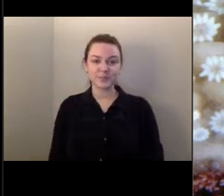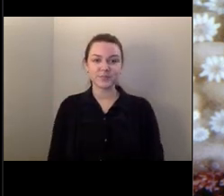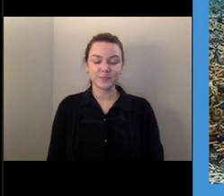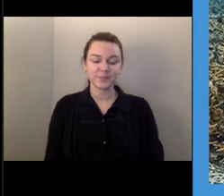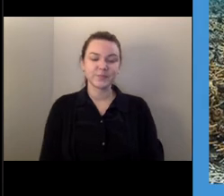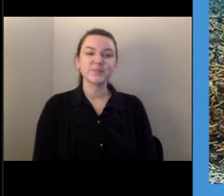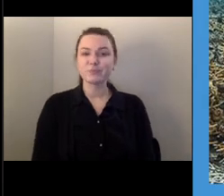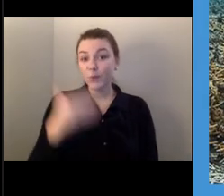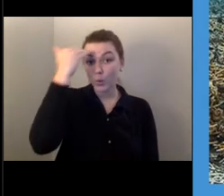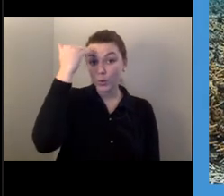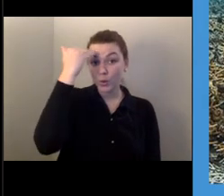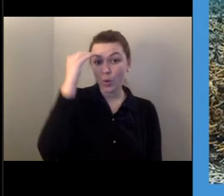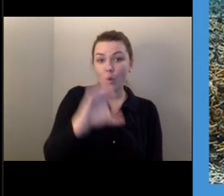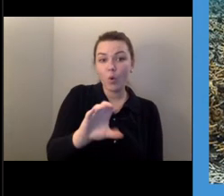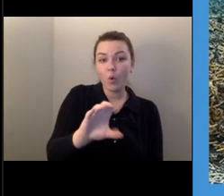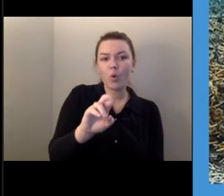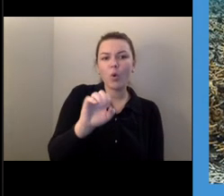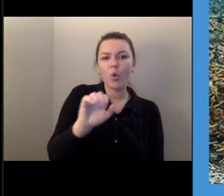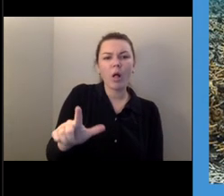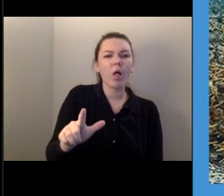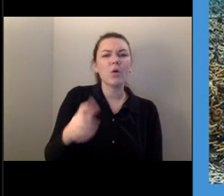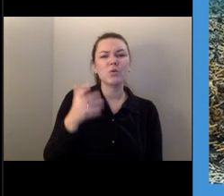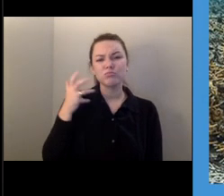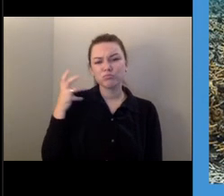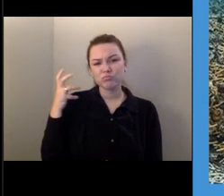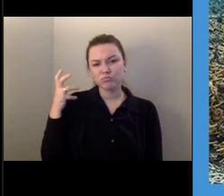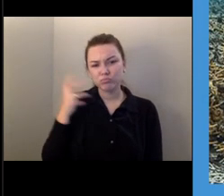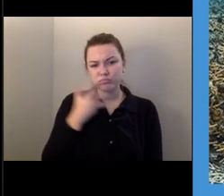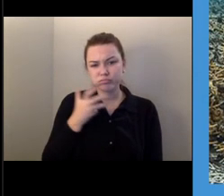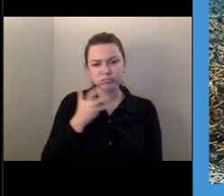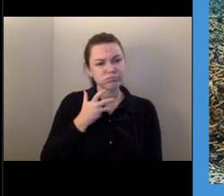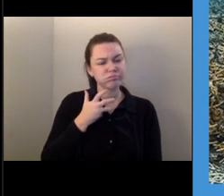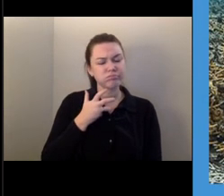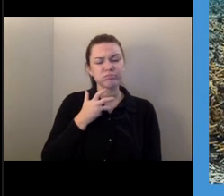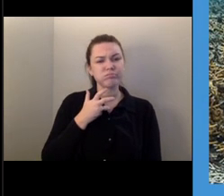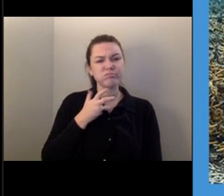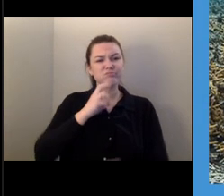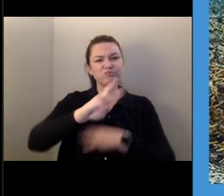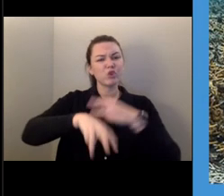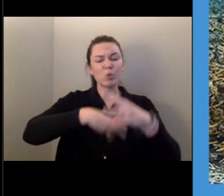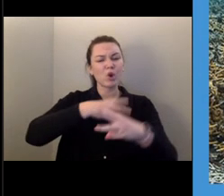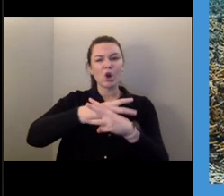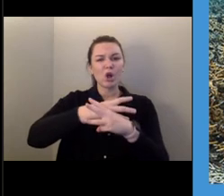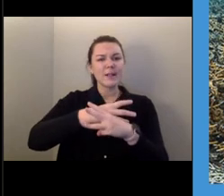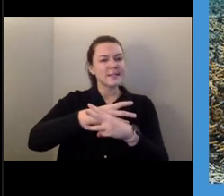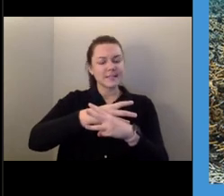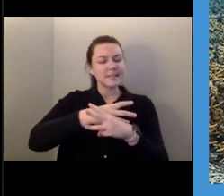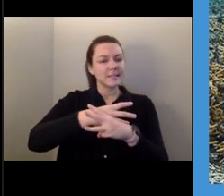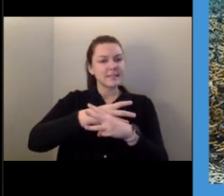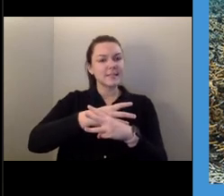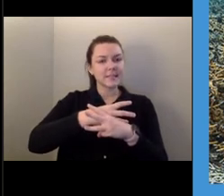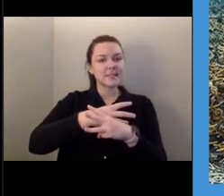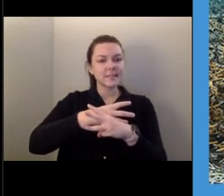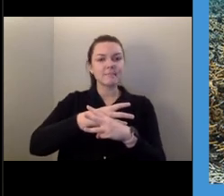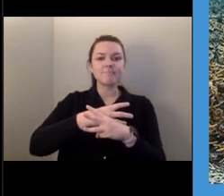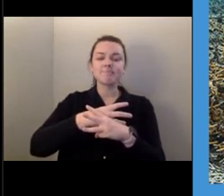Oh, there's some things going on in the world that's causing a lot of effects on our corals.